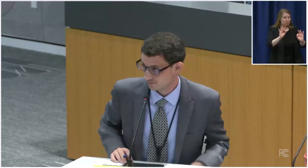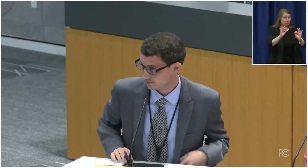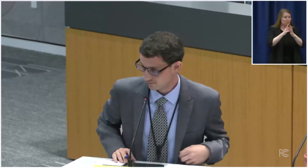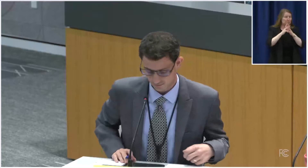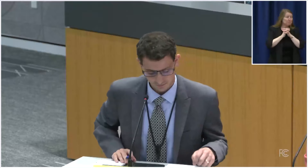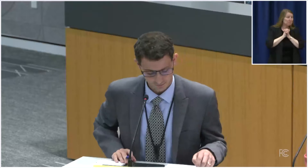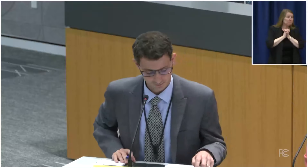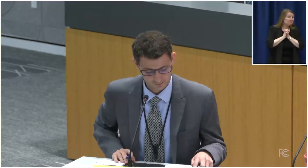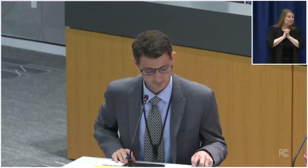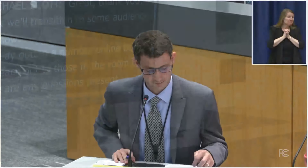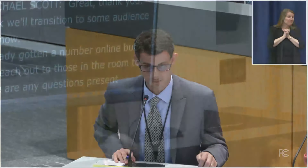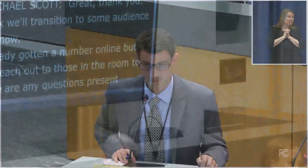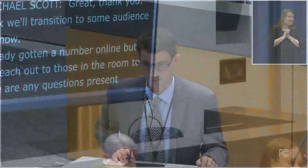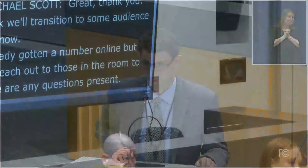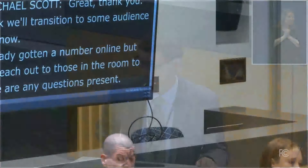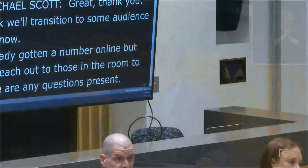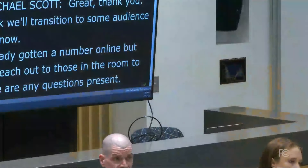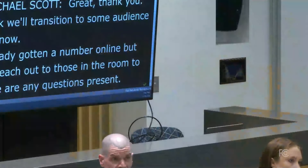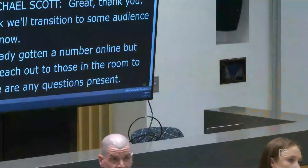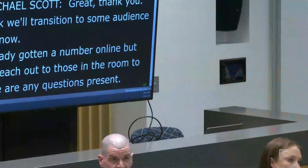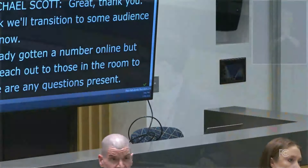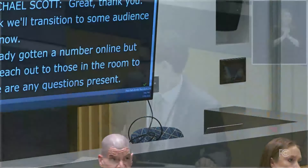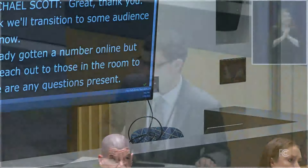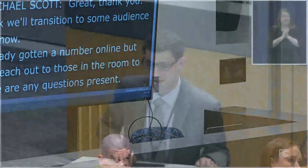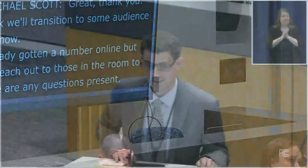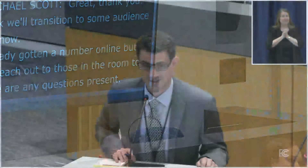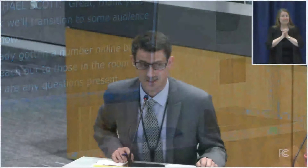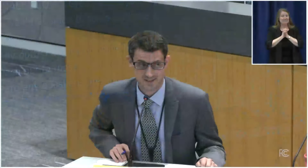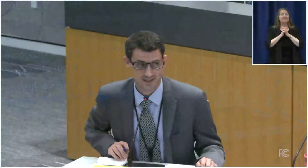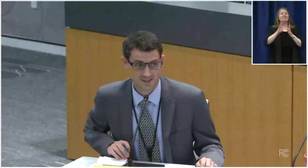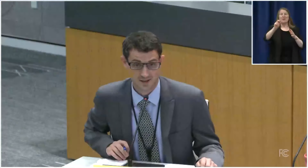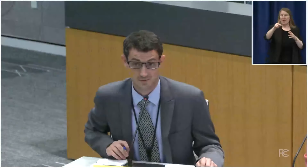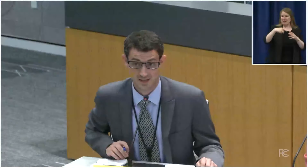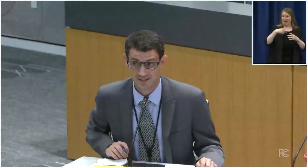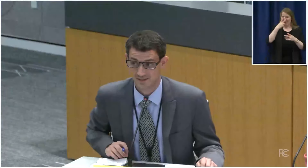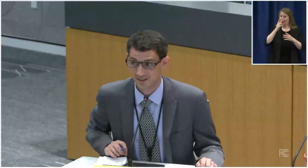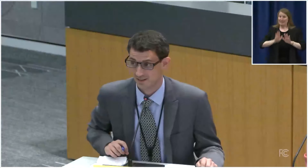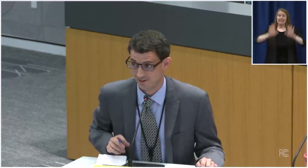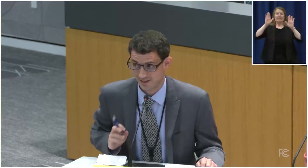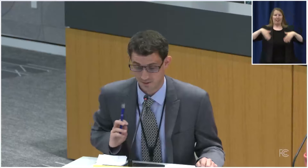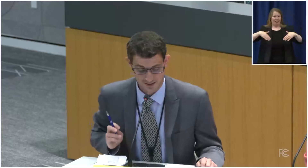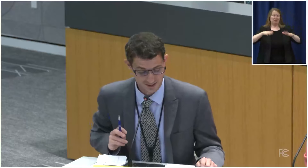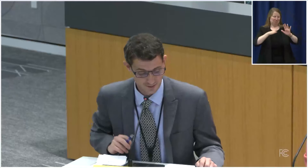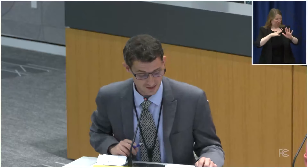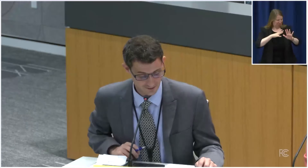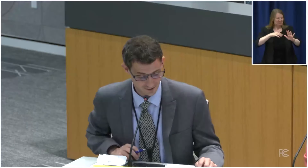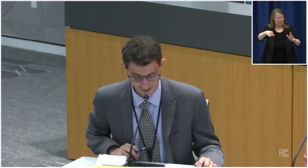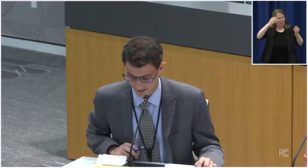ROOM TO SEE IF THERE ARE ANY QUESTIONS PRESENT.